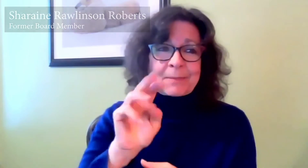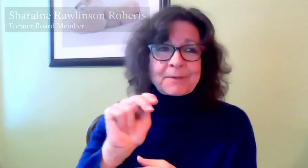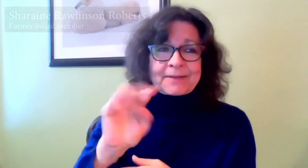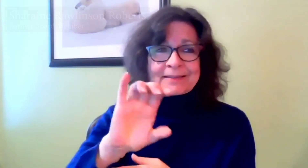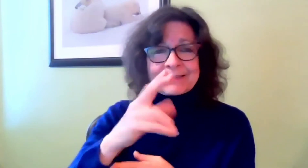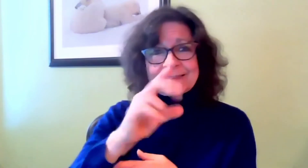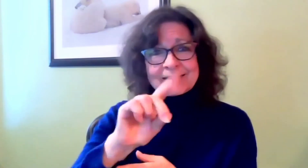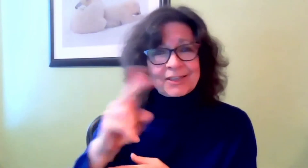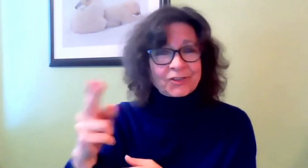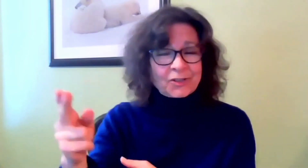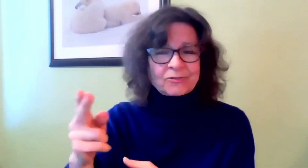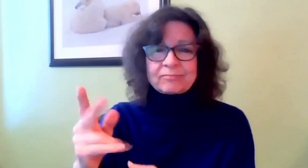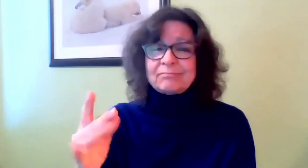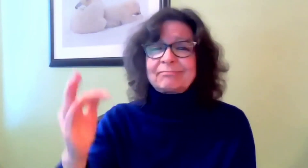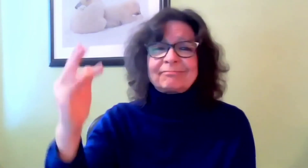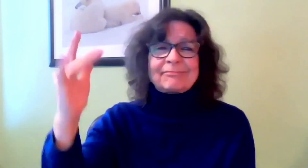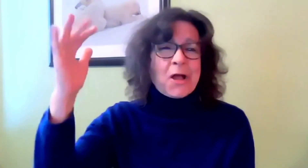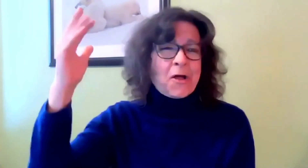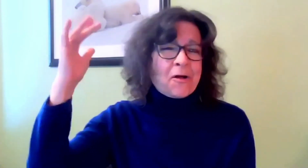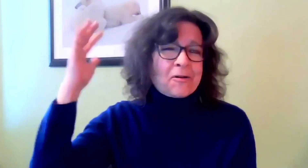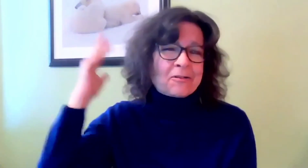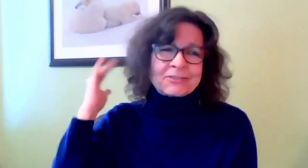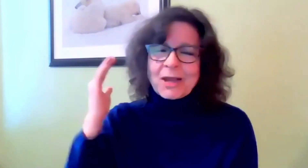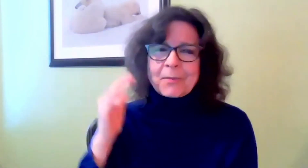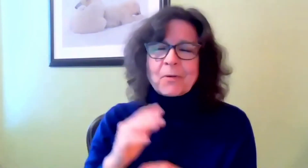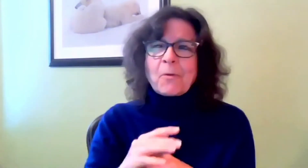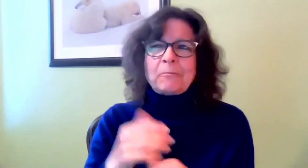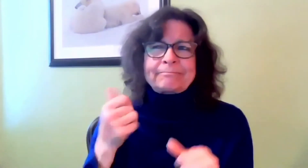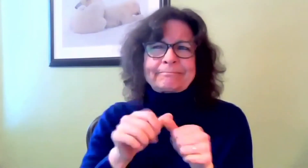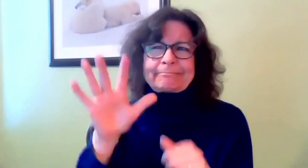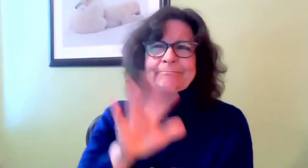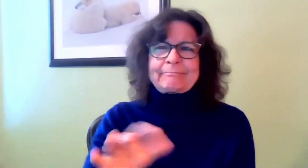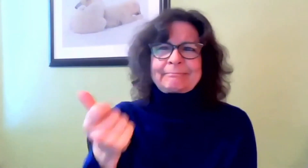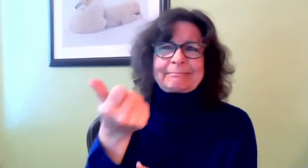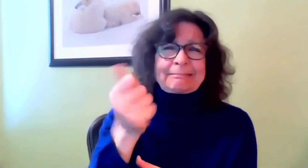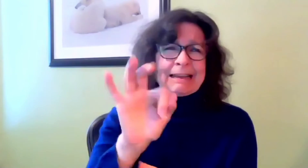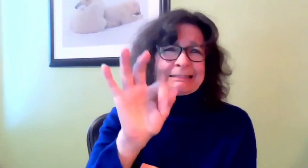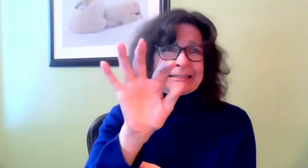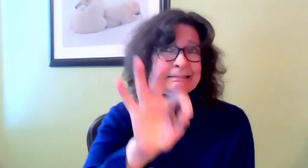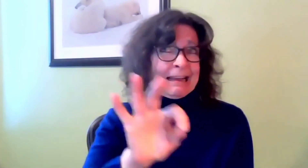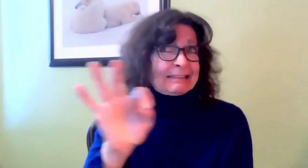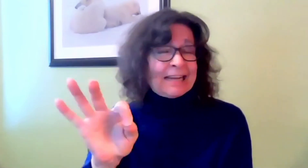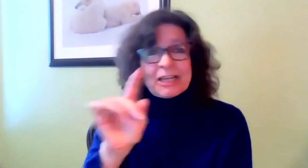I used to serve on the Commission of the Deaf, DeafBlind, and Hard of Hearing a long time ago.